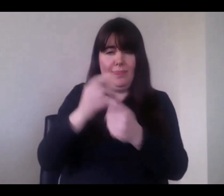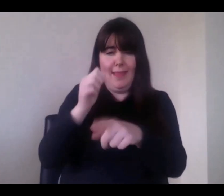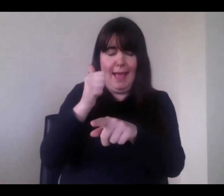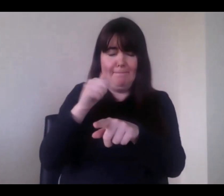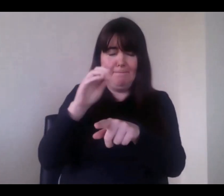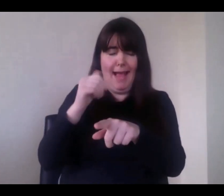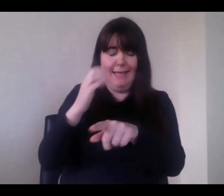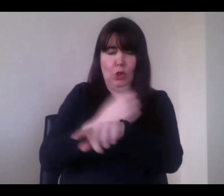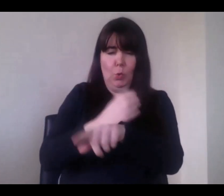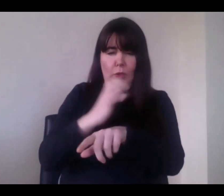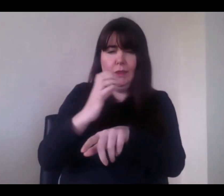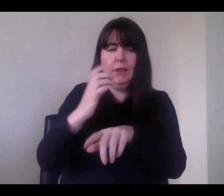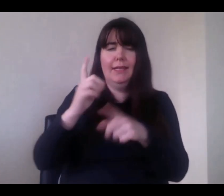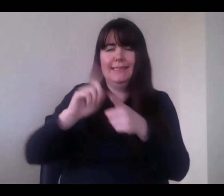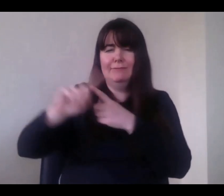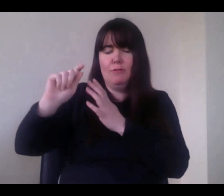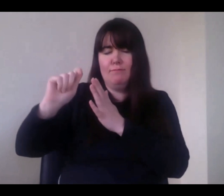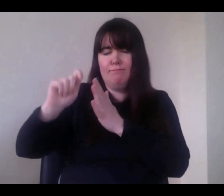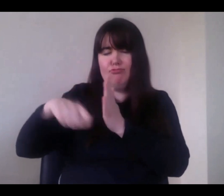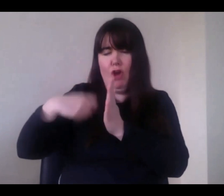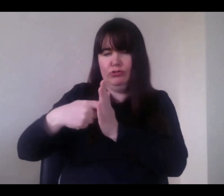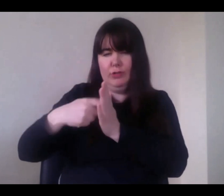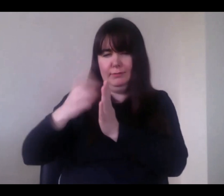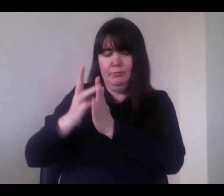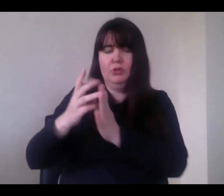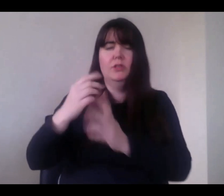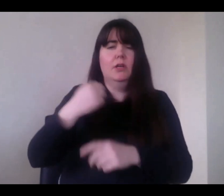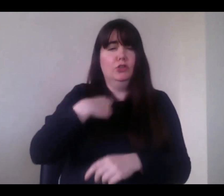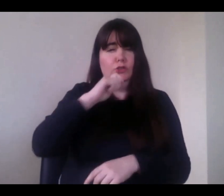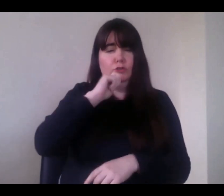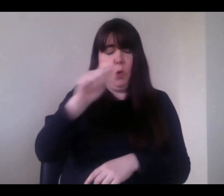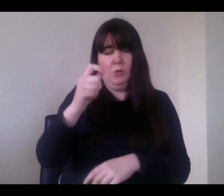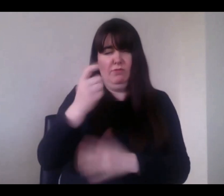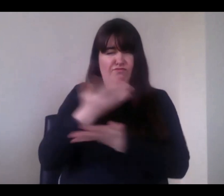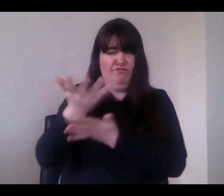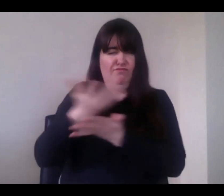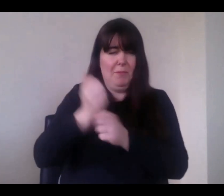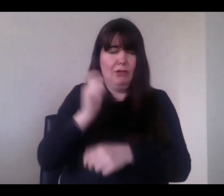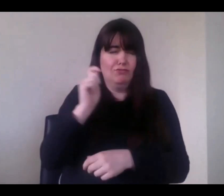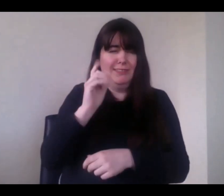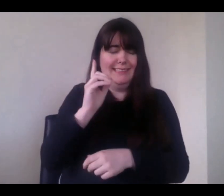my hands on the script. An, at the time, I was working with Amanda on another project that